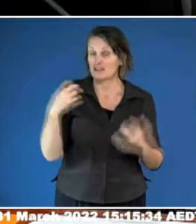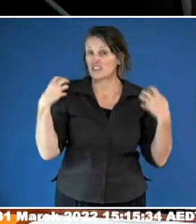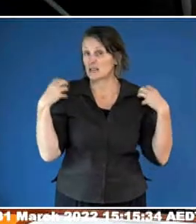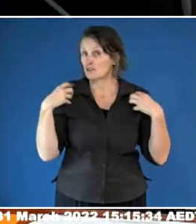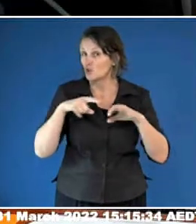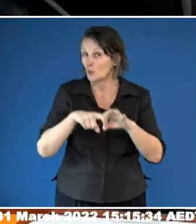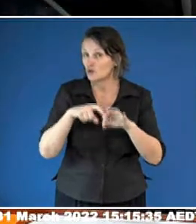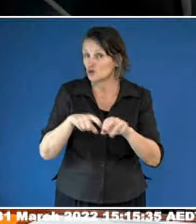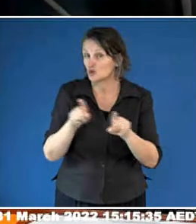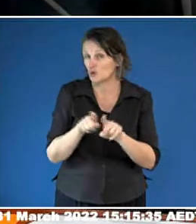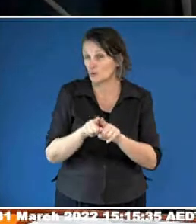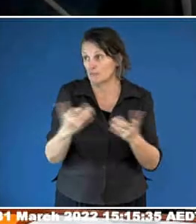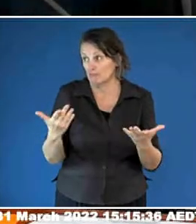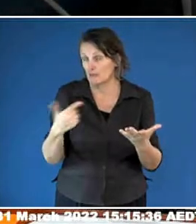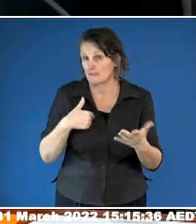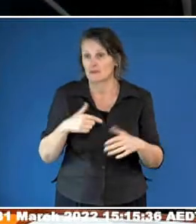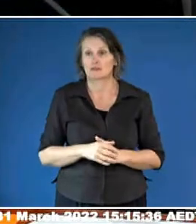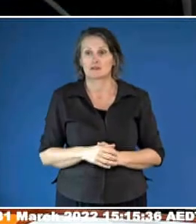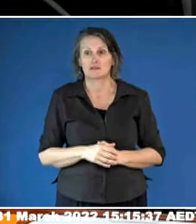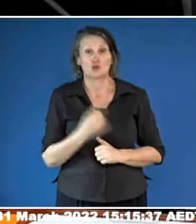can pick up themes I haven't covered. Yes.